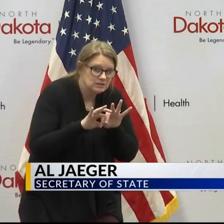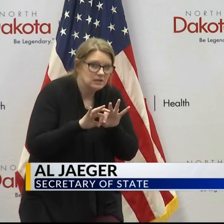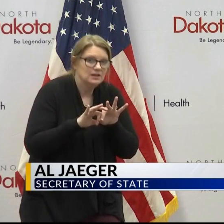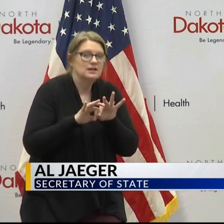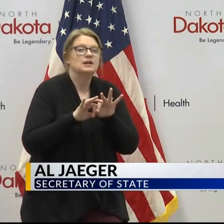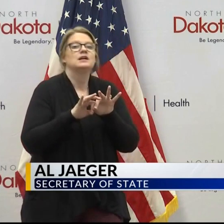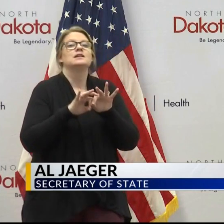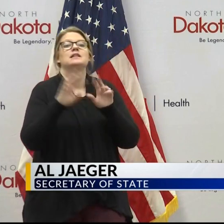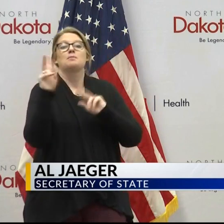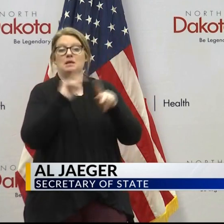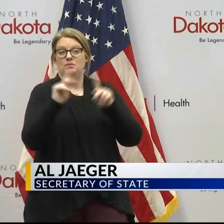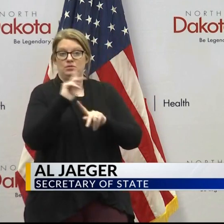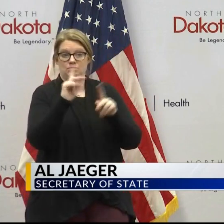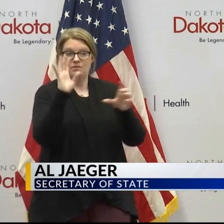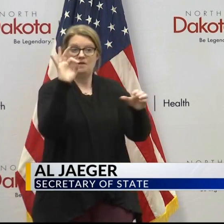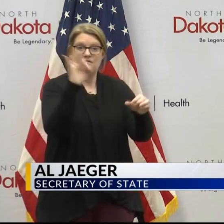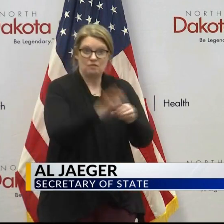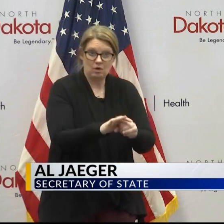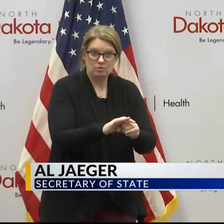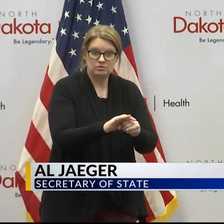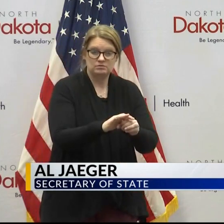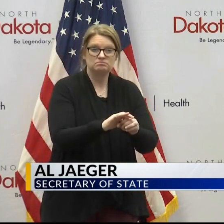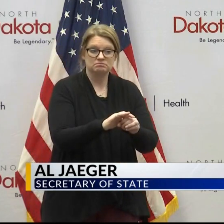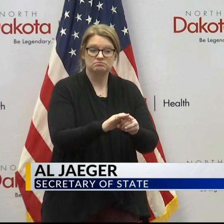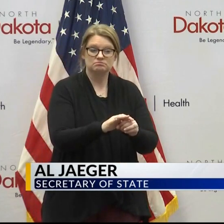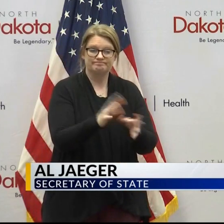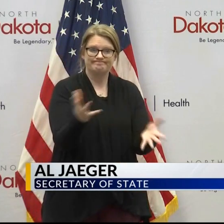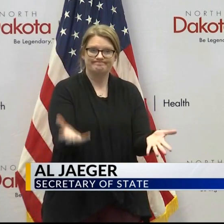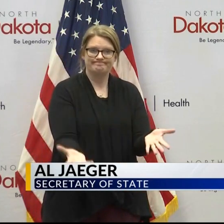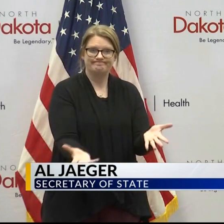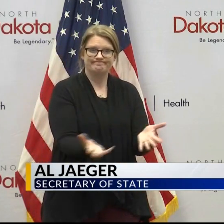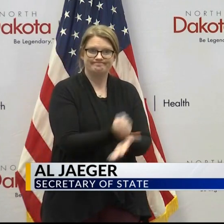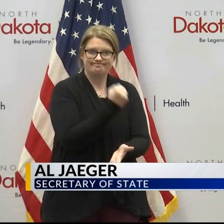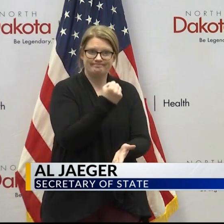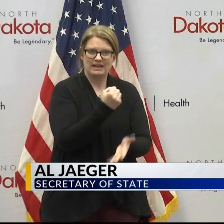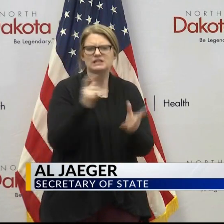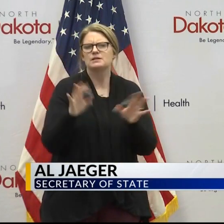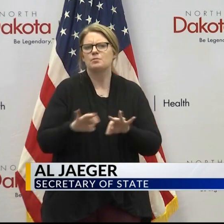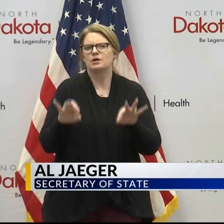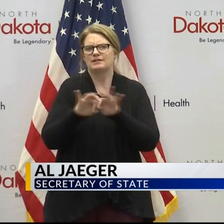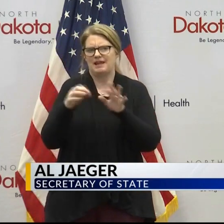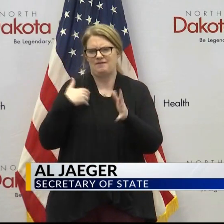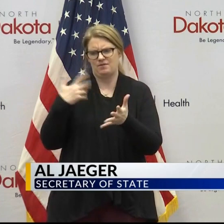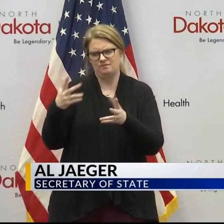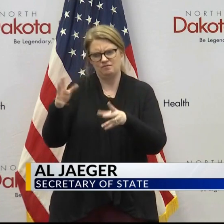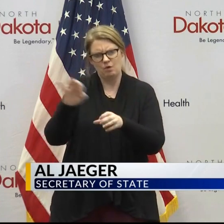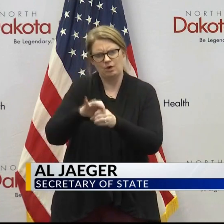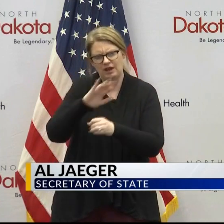THE CITY COMMISSION, SCHOOL BOARDS, GOVERNMENT IS CLOSEST TO THE PEOPLE, THAT'S GOING TO HAPPEN ON JUNE 9. SO IT'S VERY